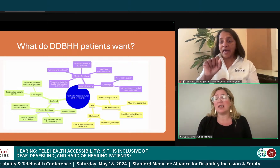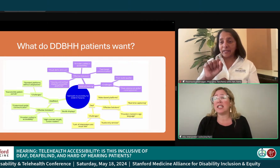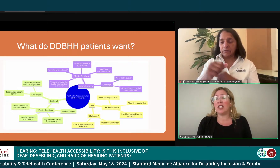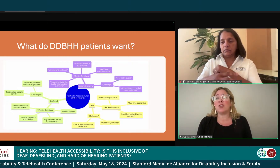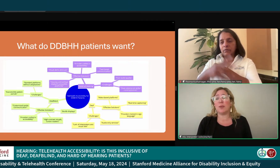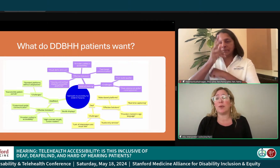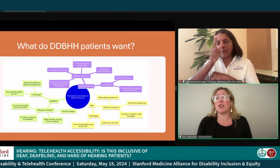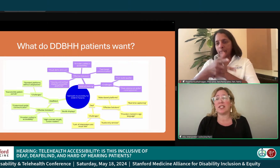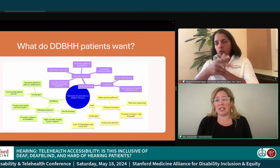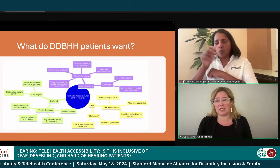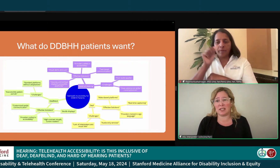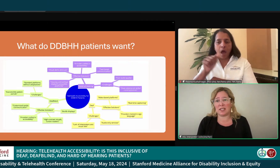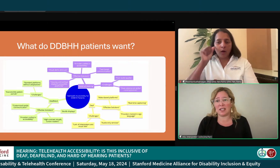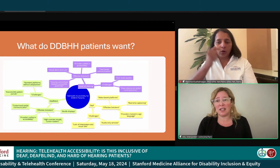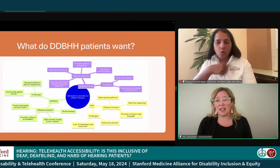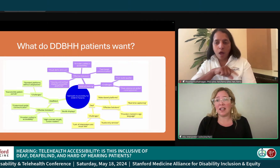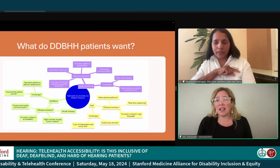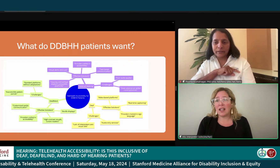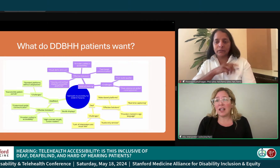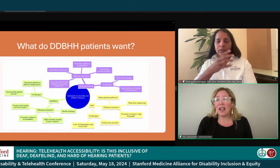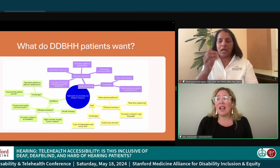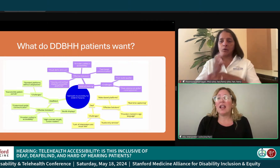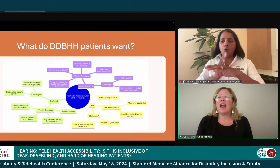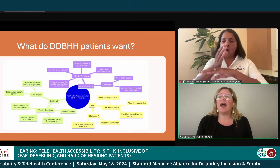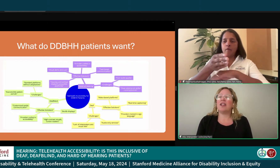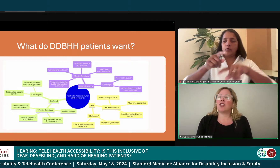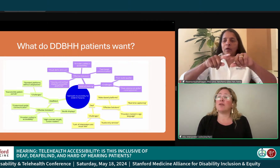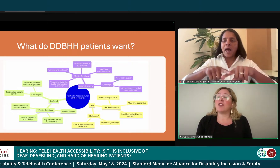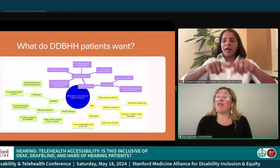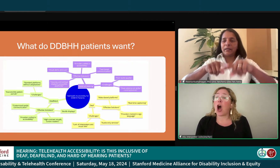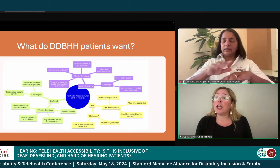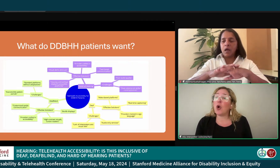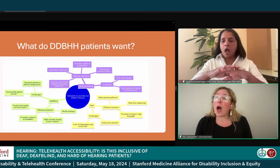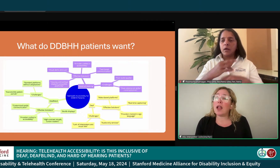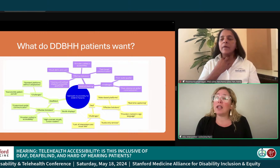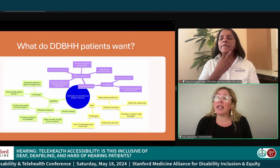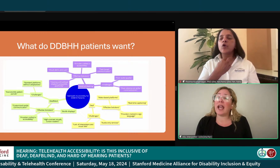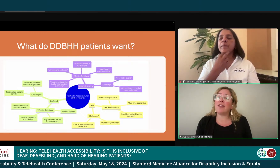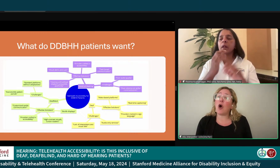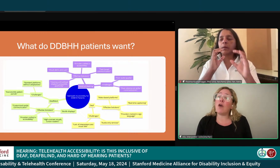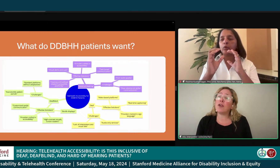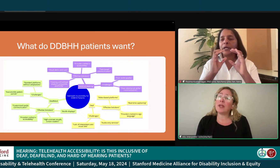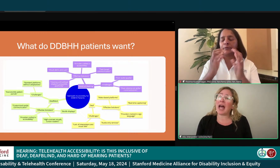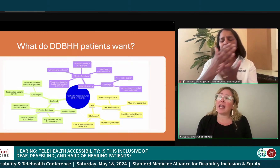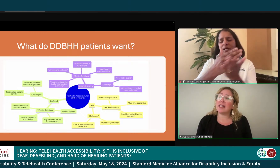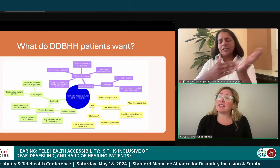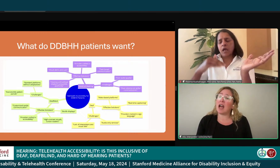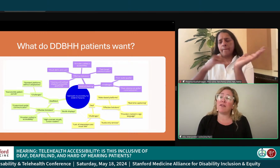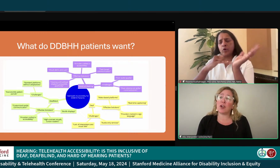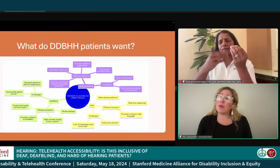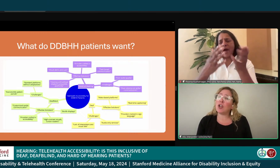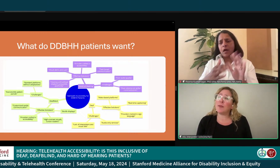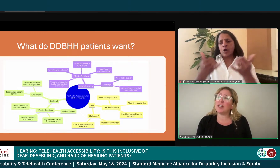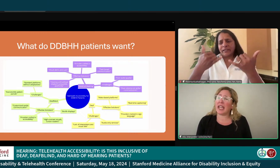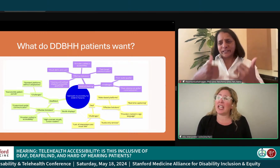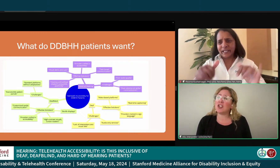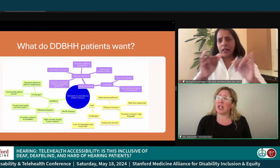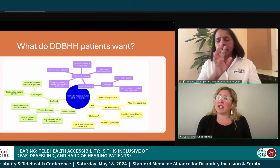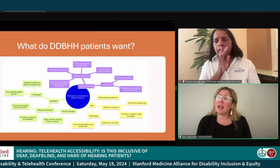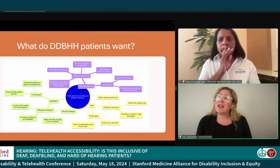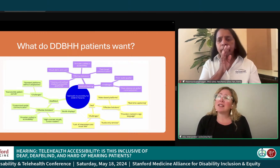continue to persist in terms of audio quality and the over-reliance on verbal communication.